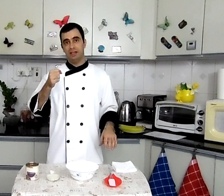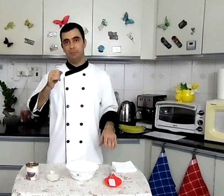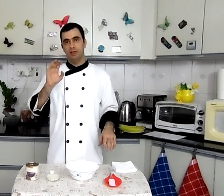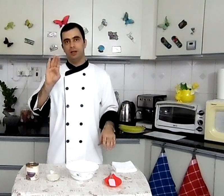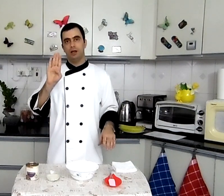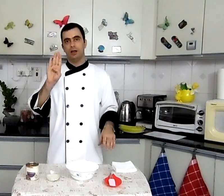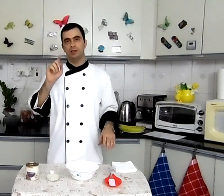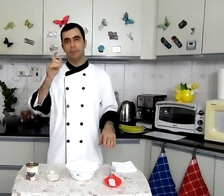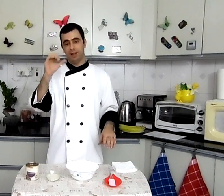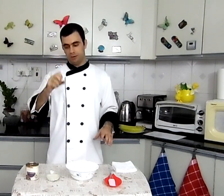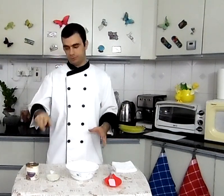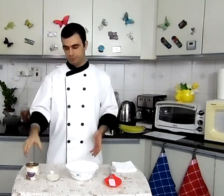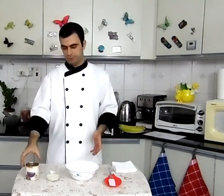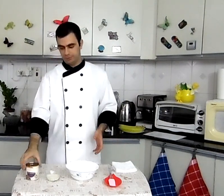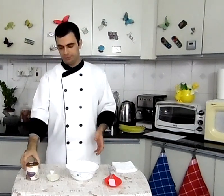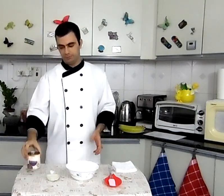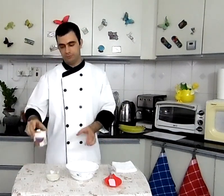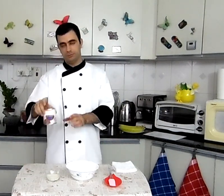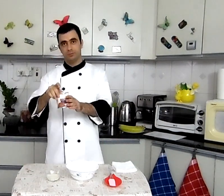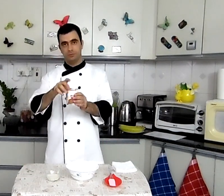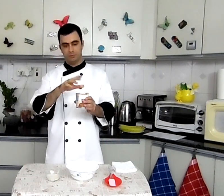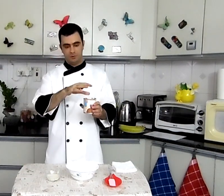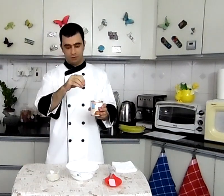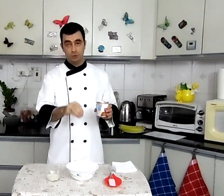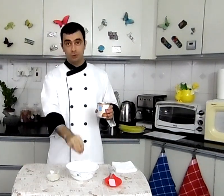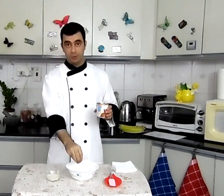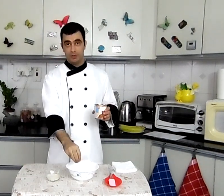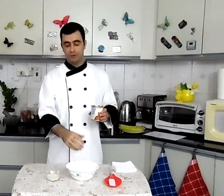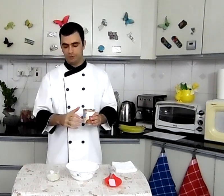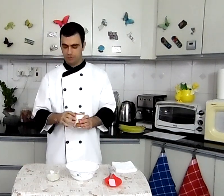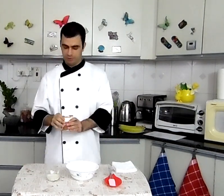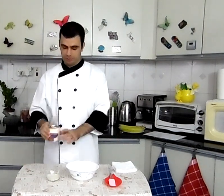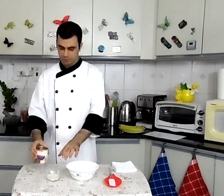we will put the Caramel Condensed Milk in a bowl سنضع لحليب الكثف المحلى كراميل في وعاء